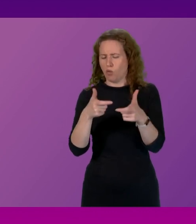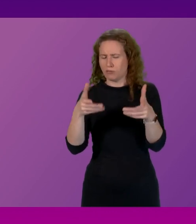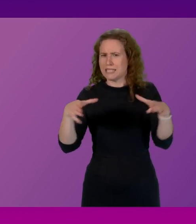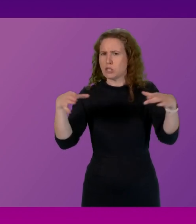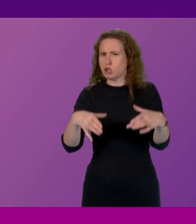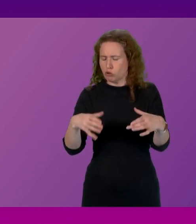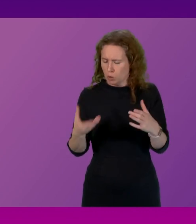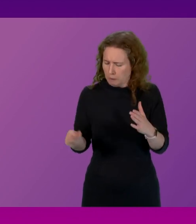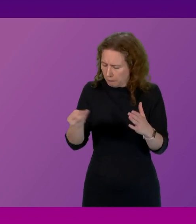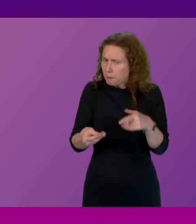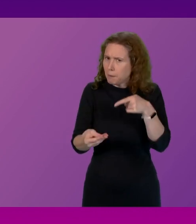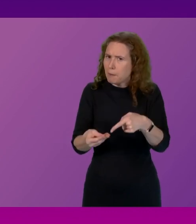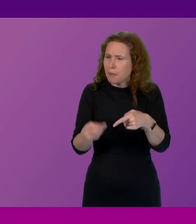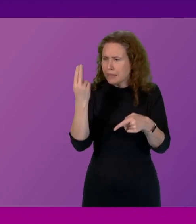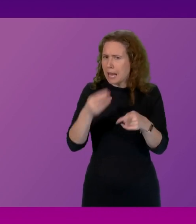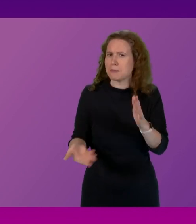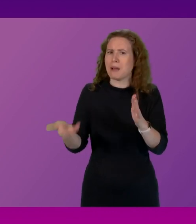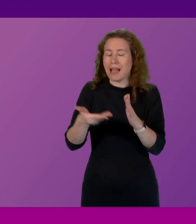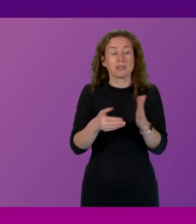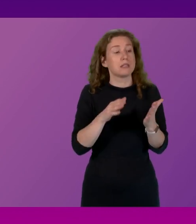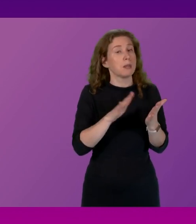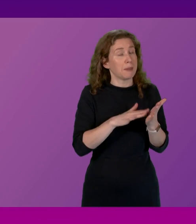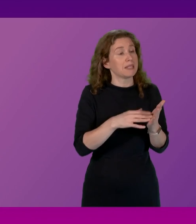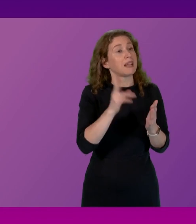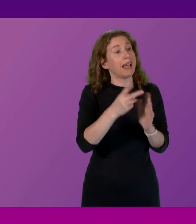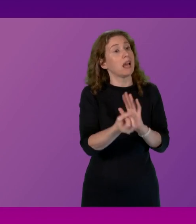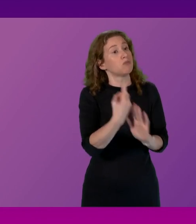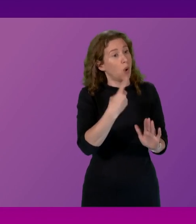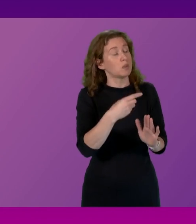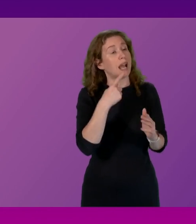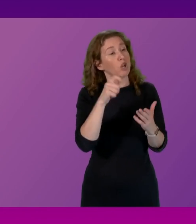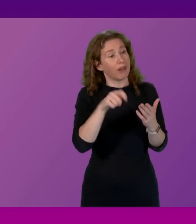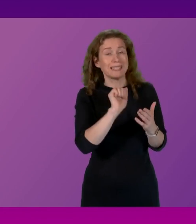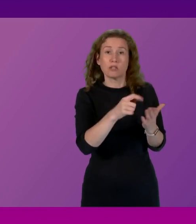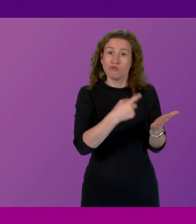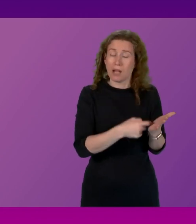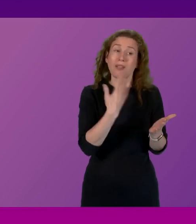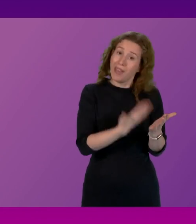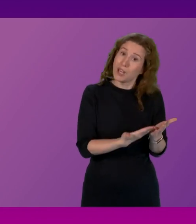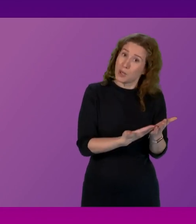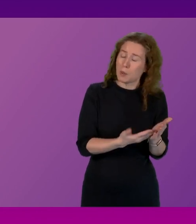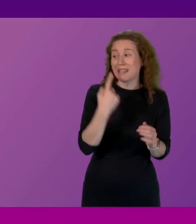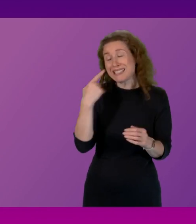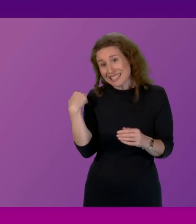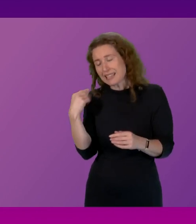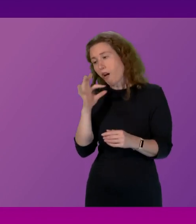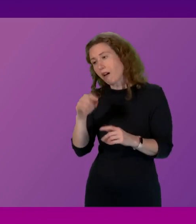She then wrote to me to apologise and corrected the record, and I thank her for that. Yesterday, I asked the Minister for Local Government Empowerment and Planning, Joe Fitzpatrick,